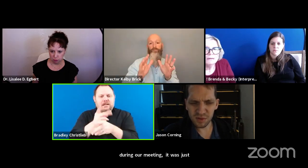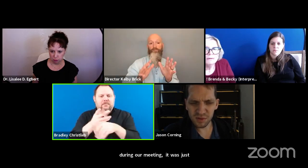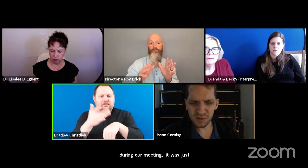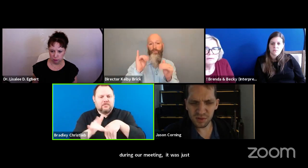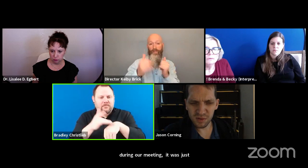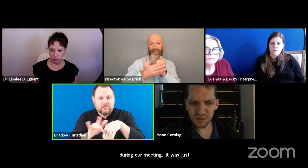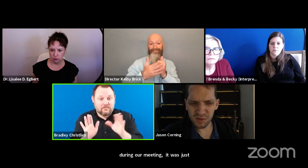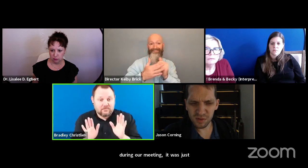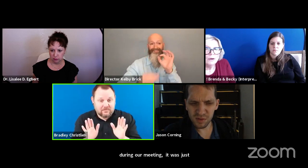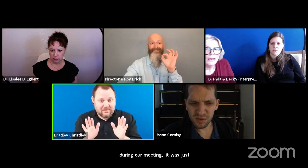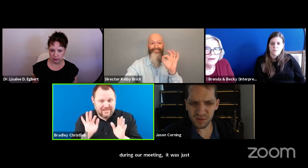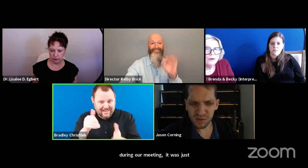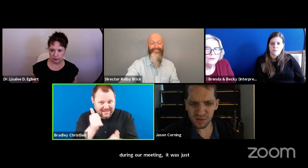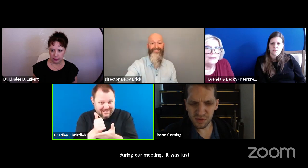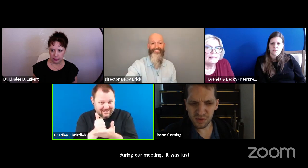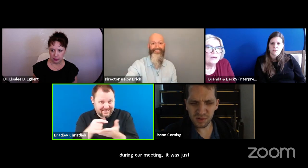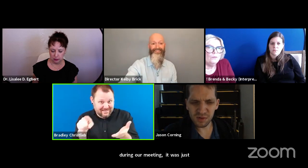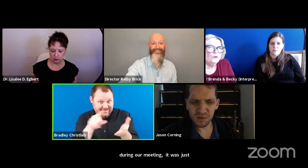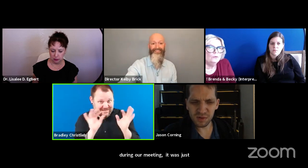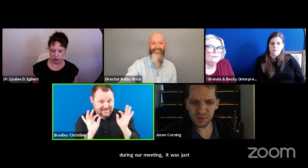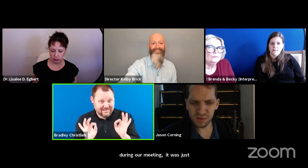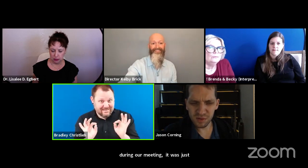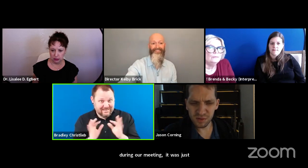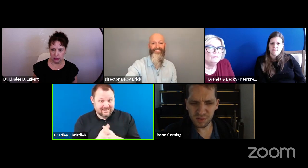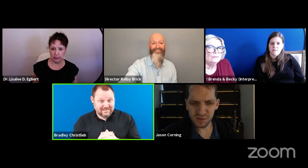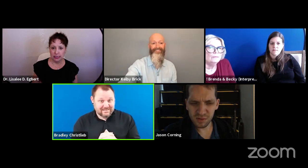Hopefully that's helpful.